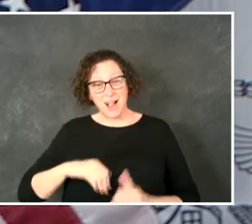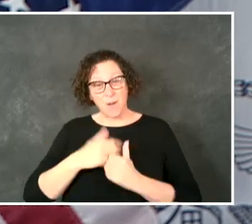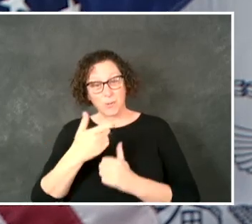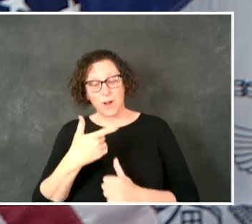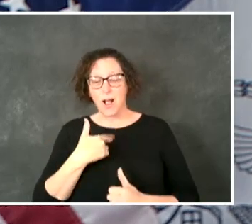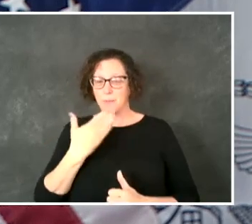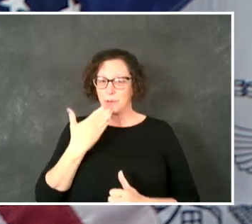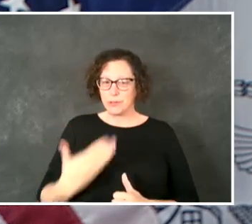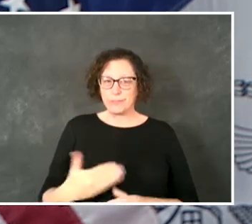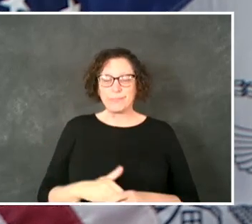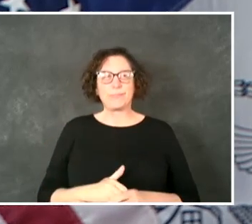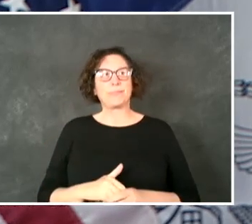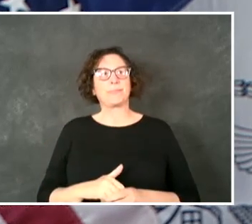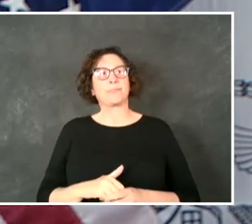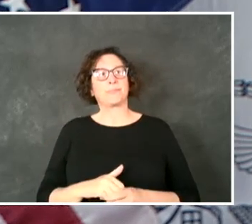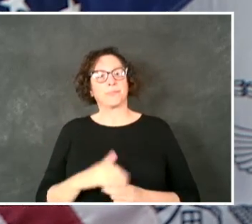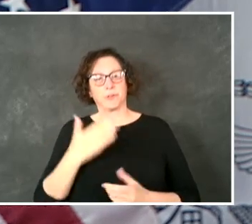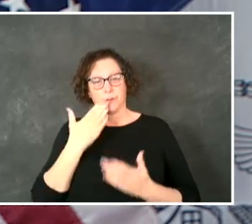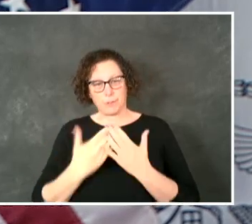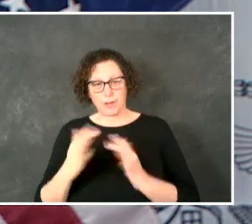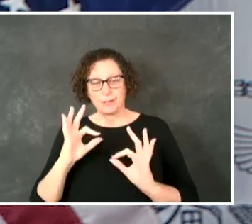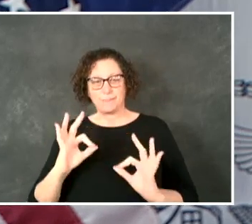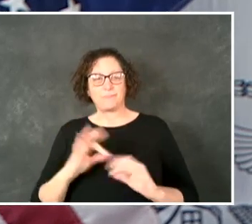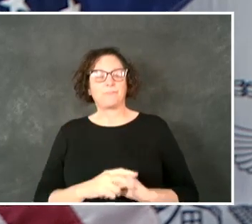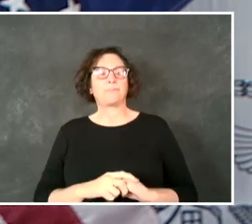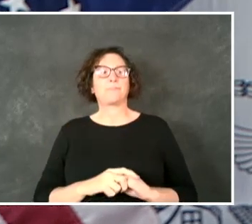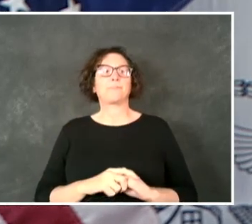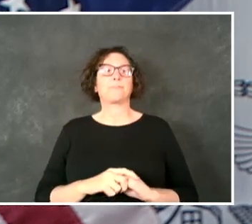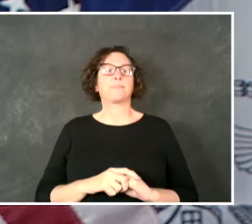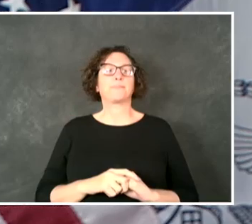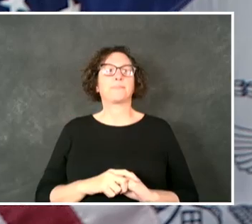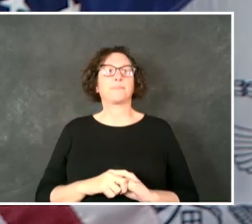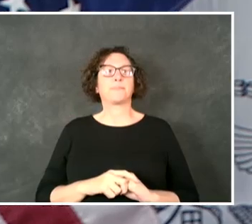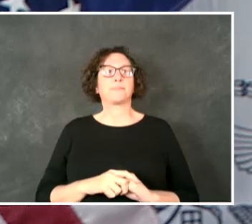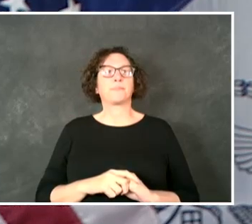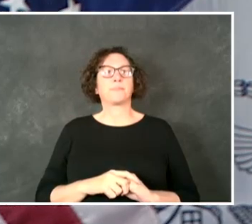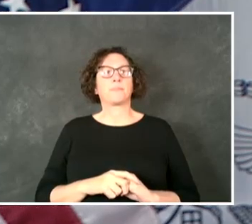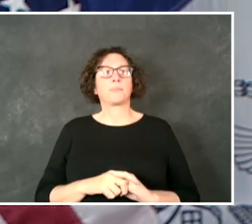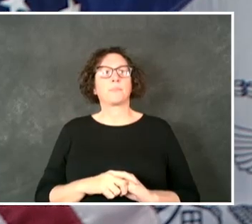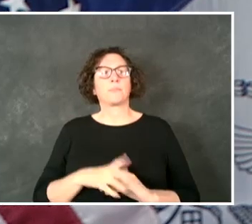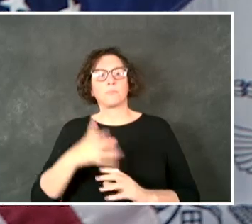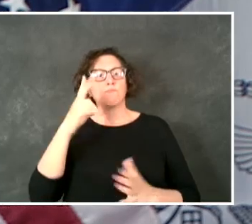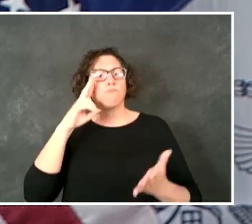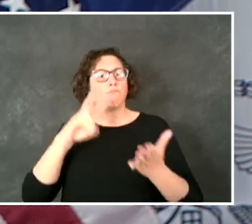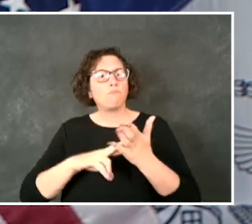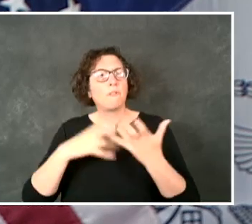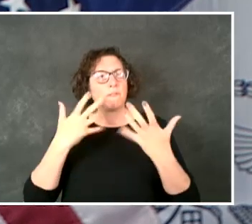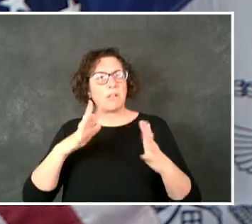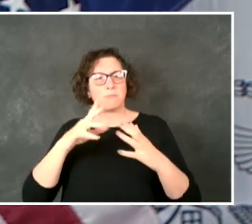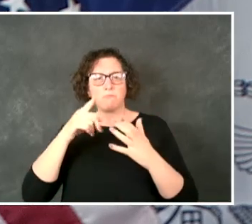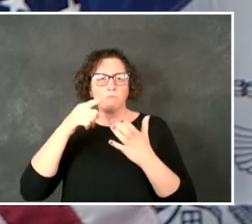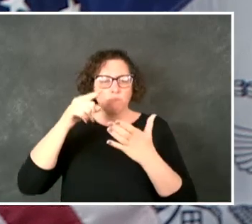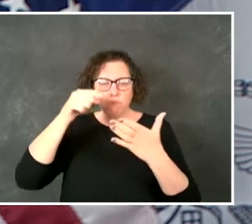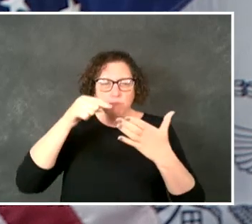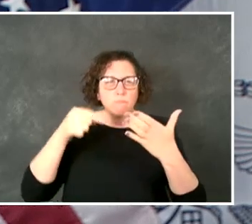MAYOR, HOW ARE YOU, GOOD MORNING? ANDREW, HOW YOU DOING? GOOD, I WAS WONDERING IF YOU